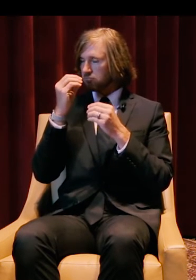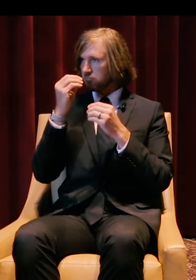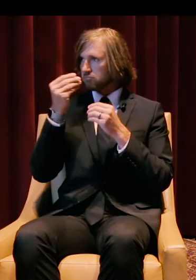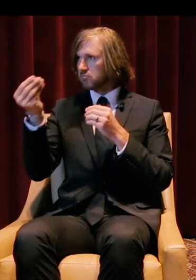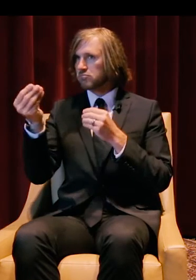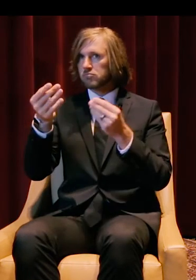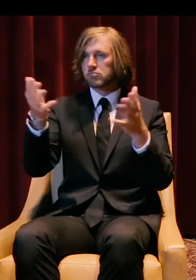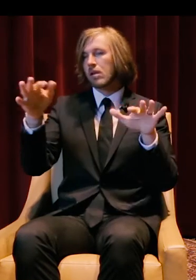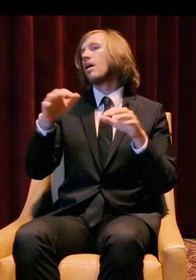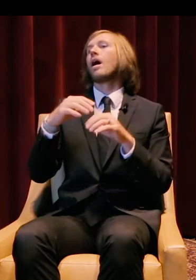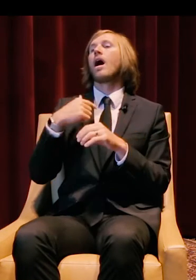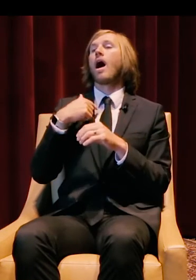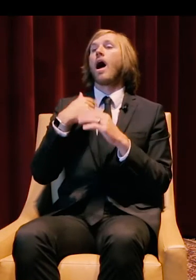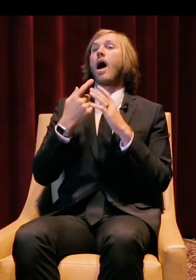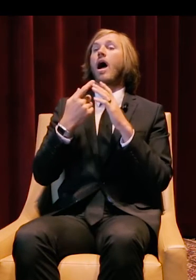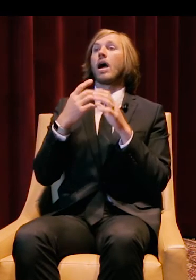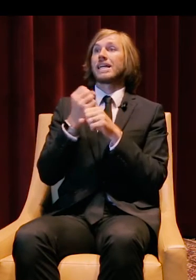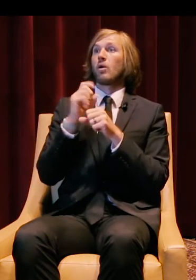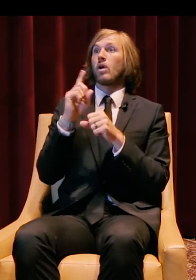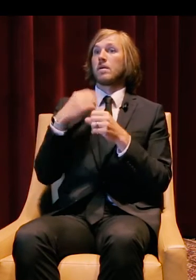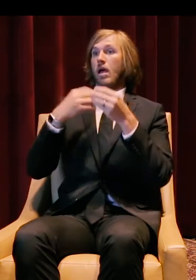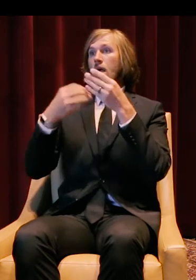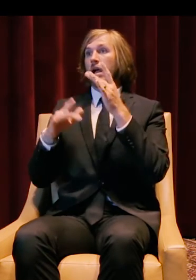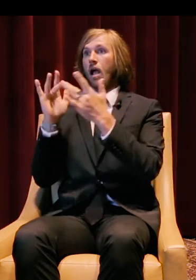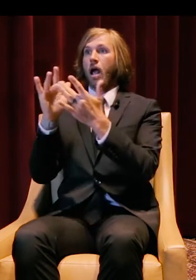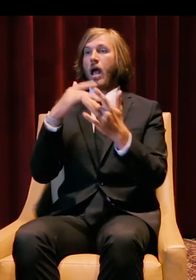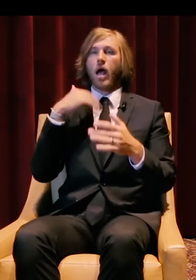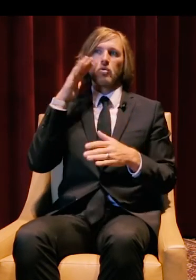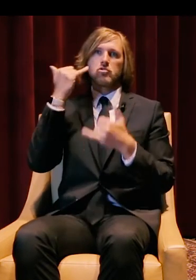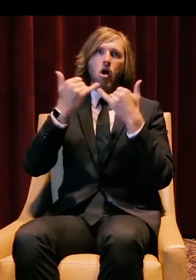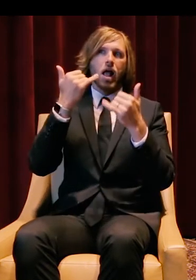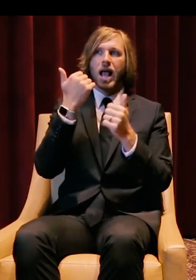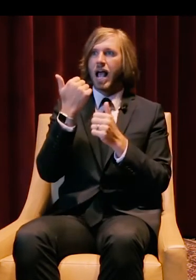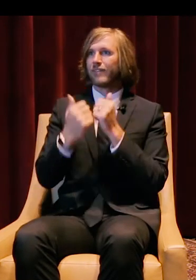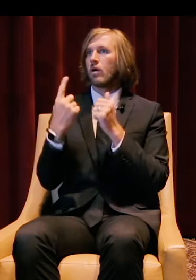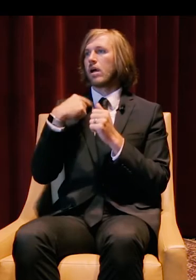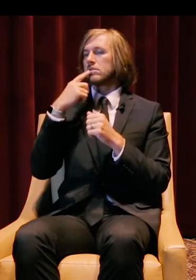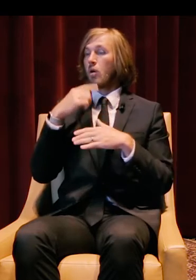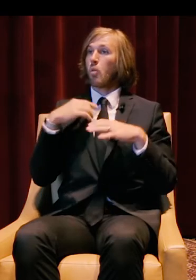Today I would have got in my Outlook contacts and gone through and called everybody I knew and said, "Here's what I'm doing, I'm really excited,"